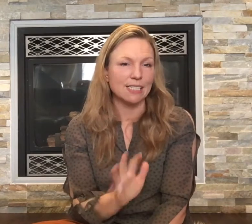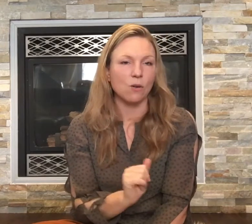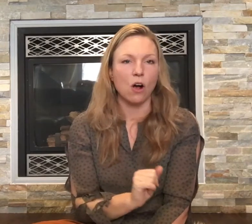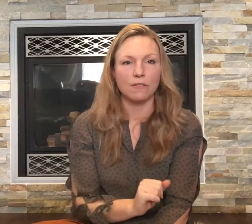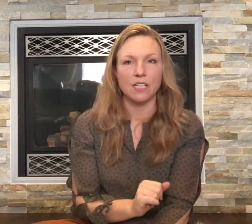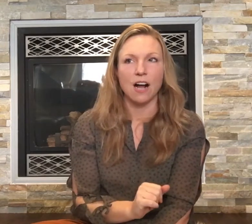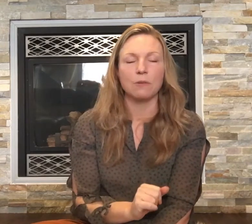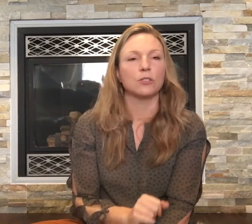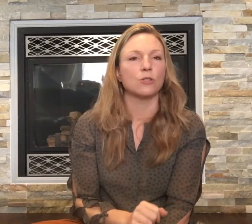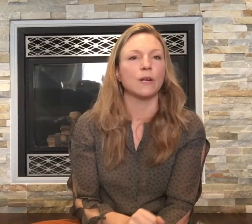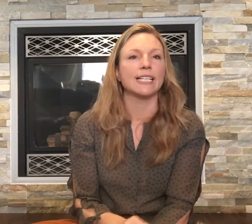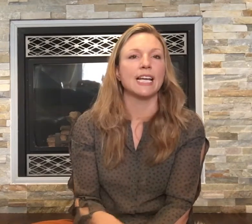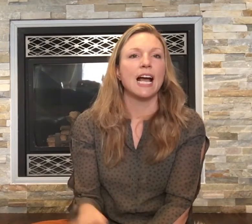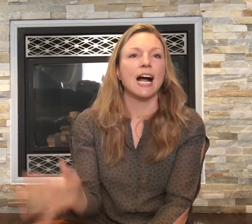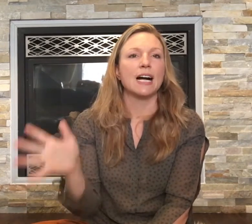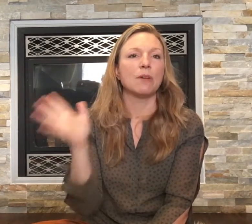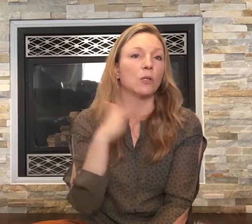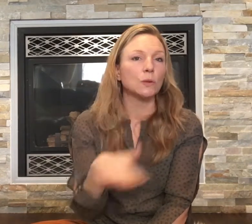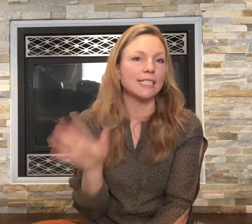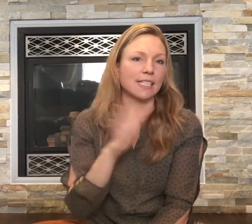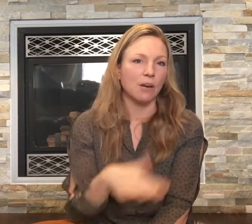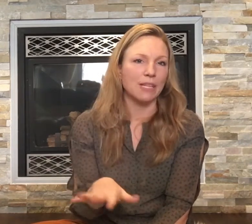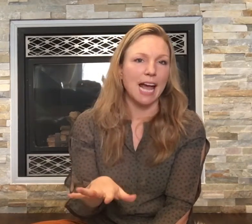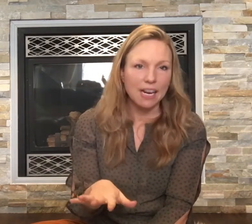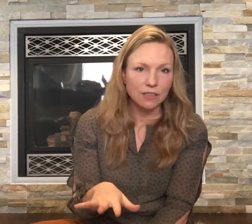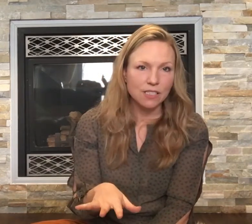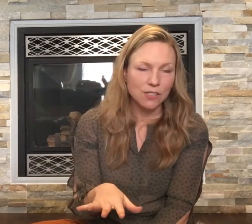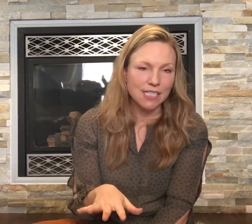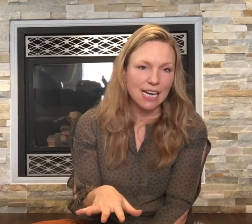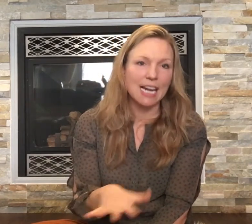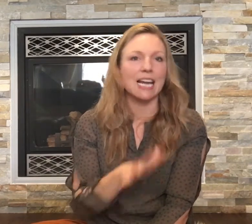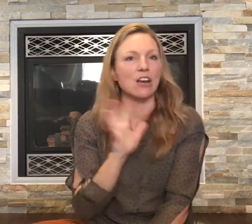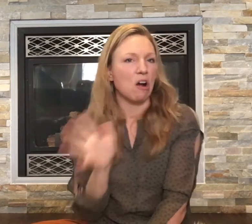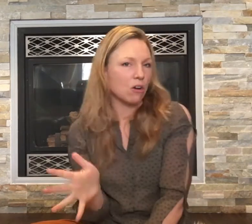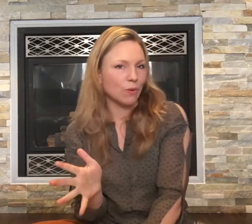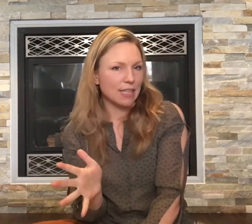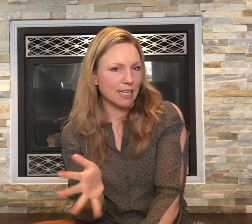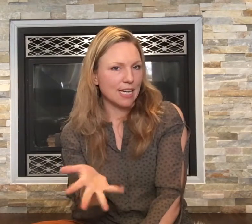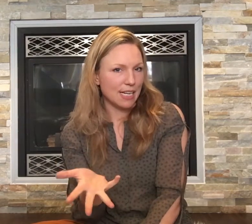so often I will do it, um, I'll only sign when the adults are singing, and not when the kids